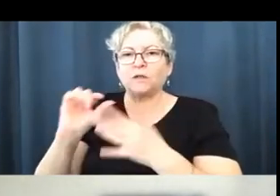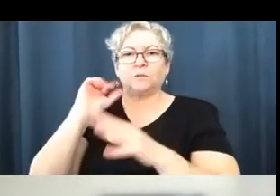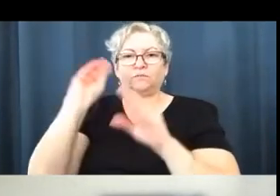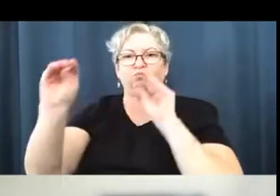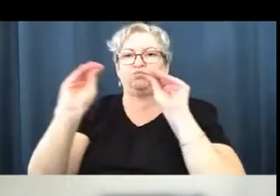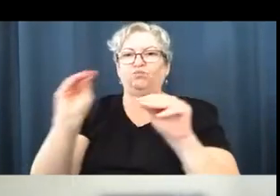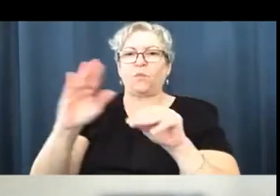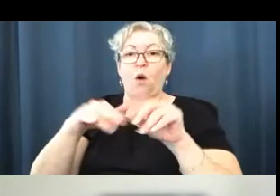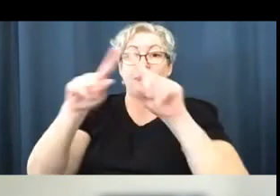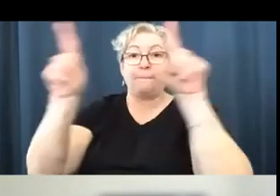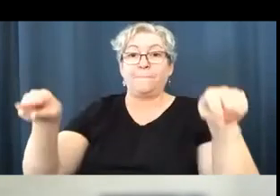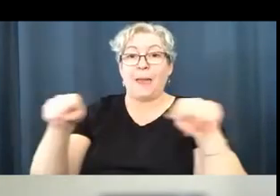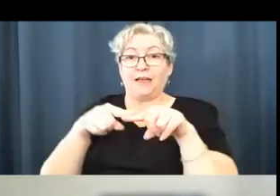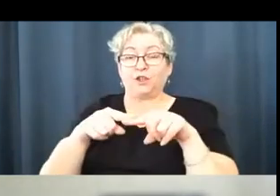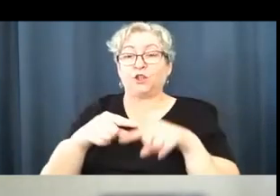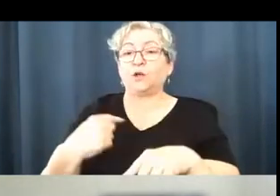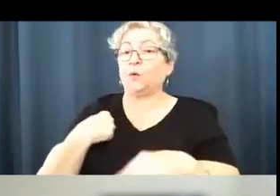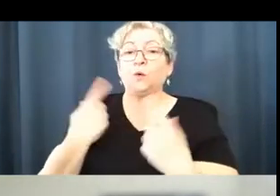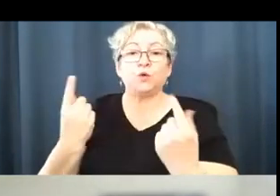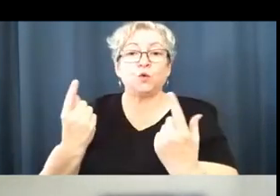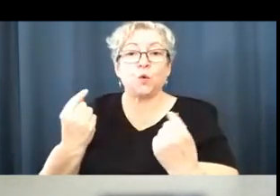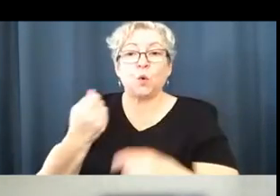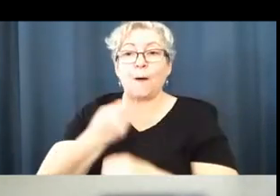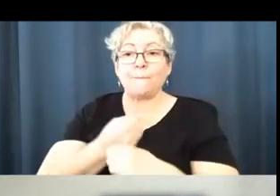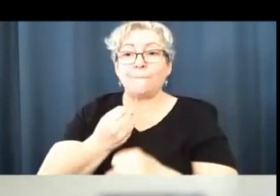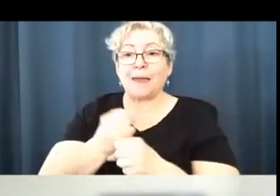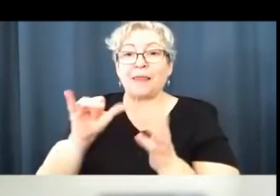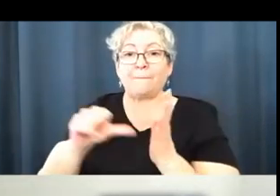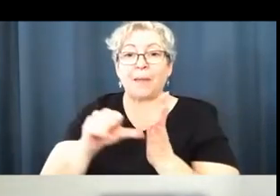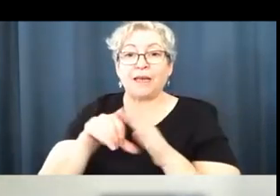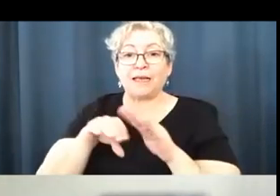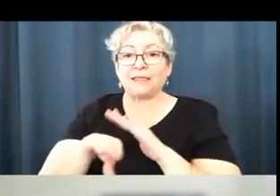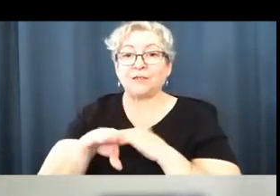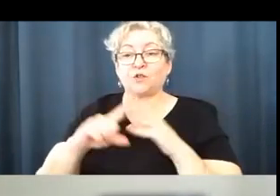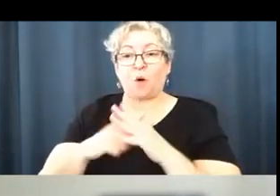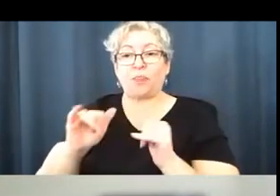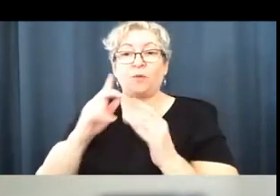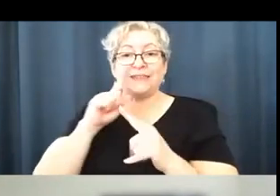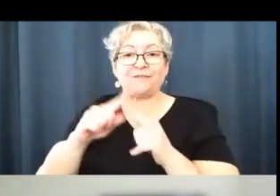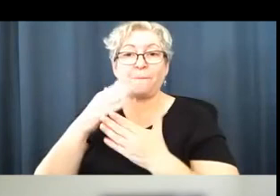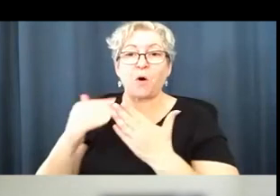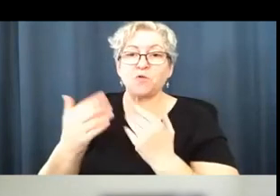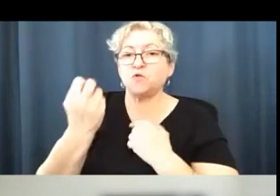And all we have to do to make that page accessible, is start with those components, there's maybe 12 or 15 different components.